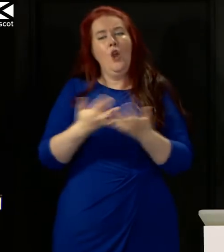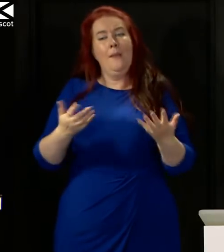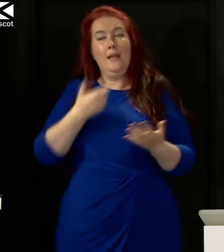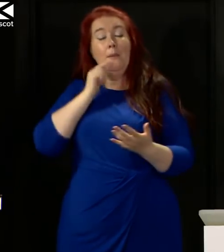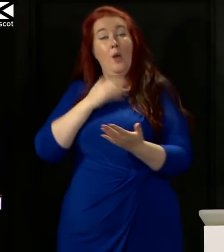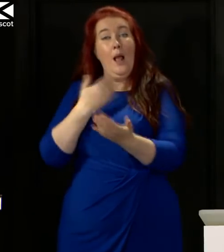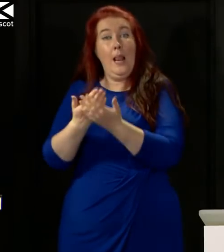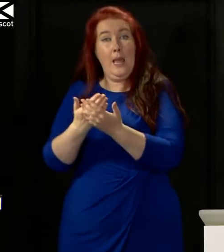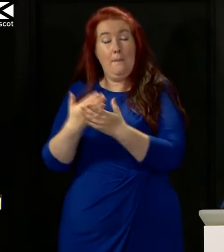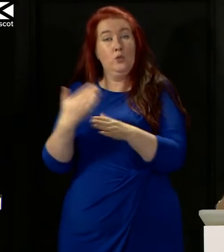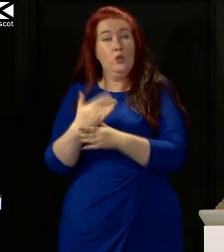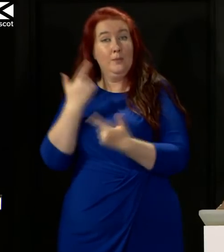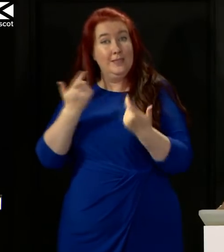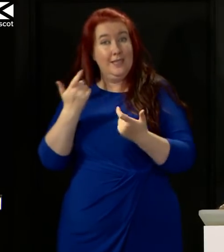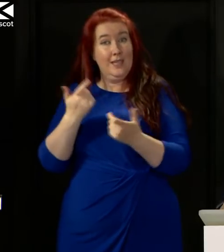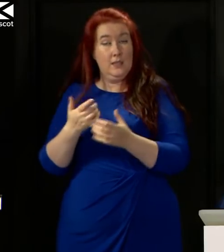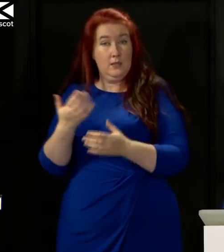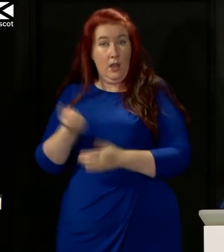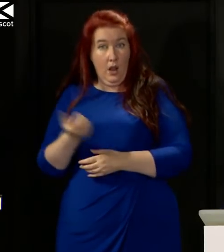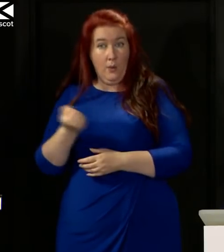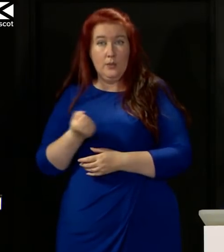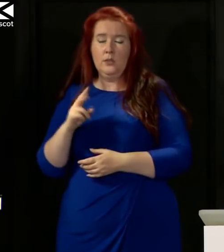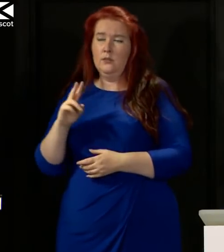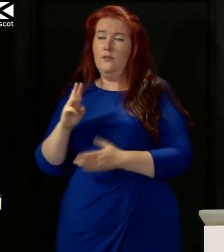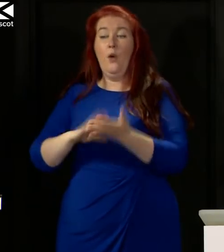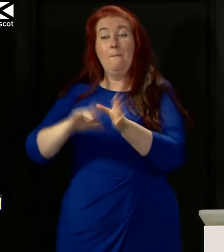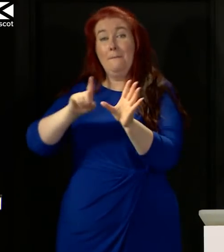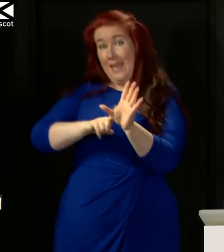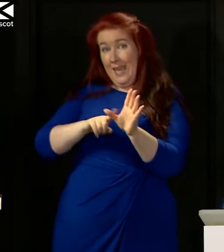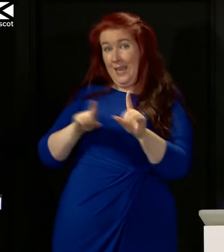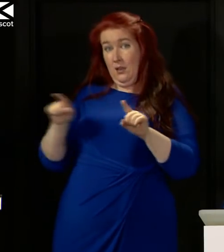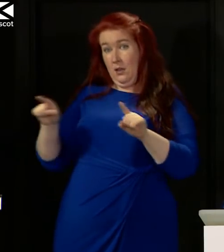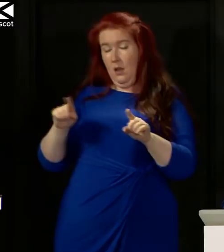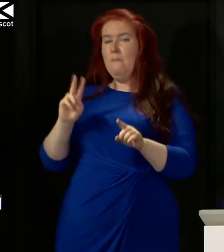we see both Scotland and the rest of the UK at a very similar level. But whether it's